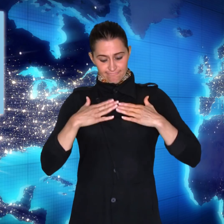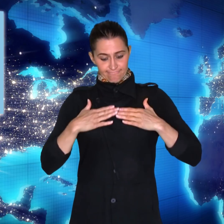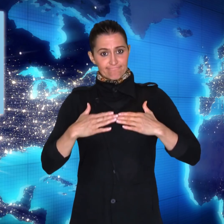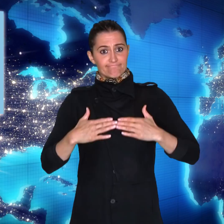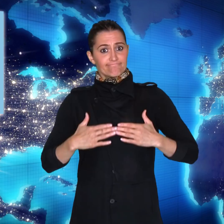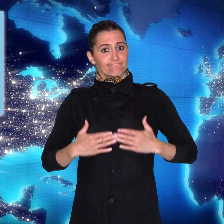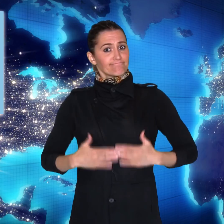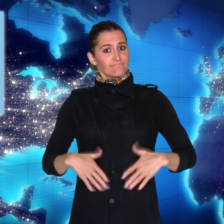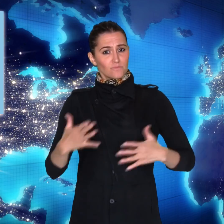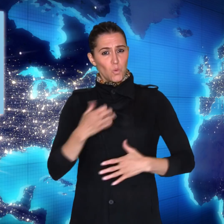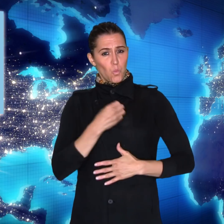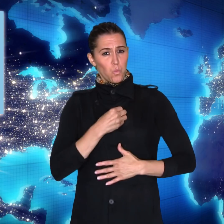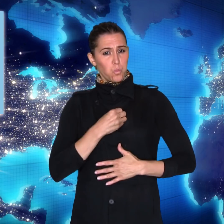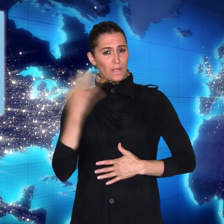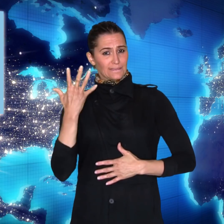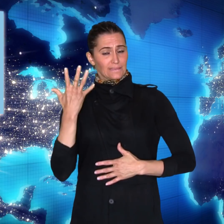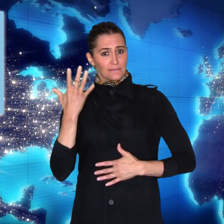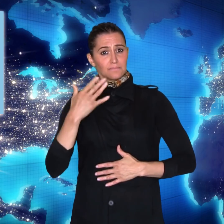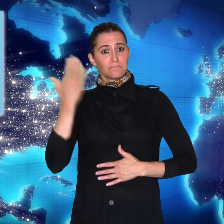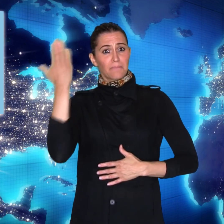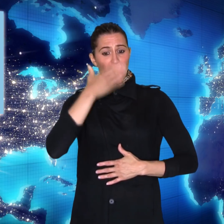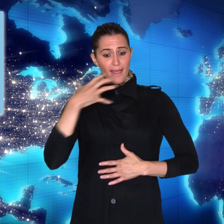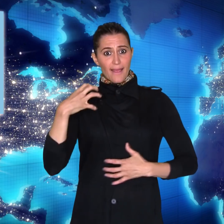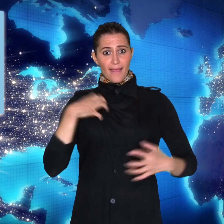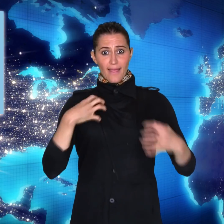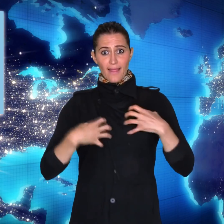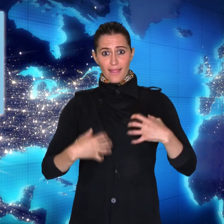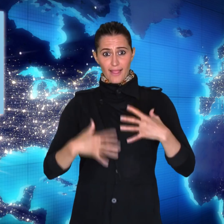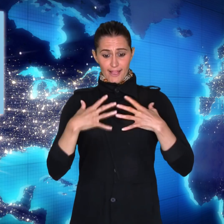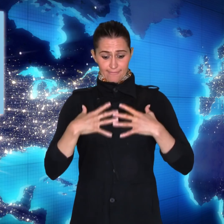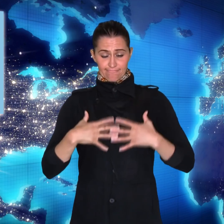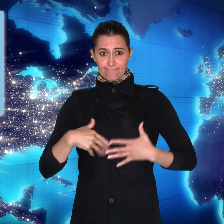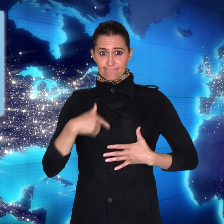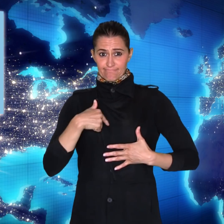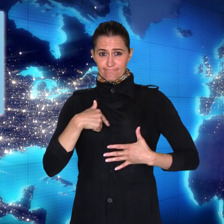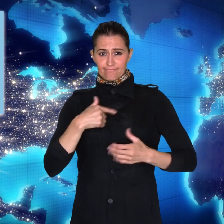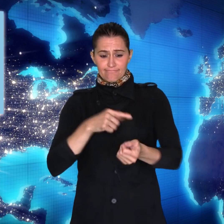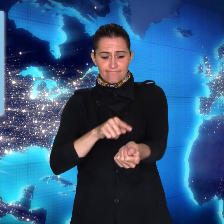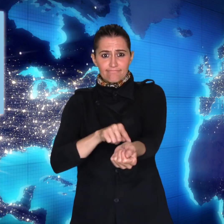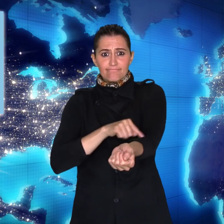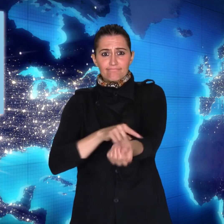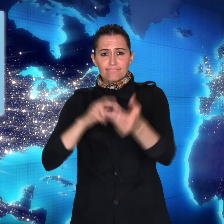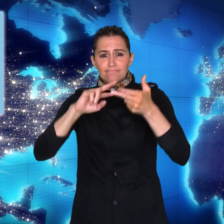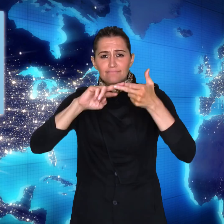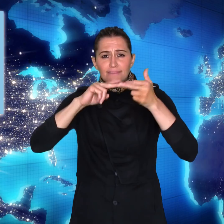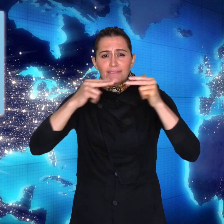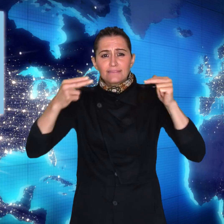to become deaf.